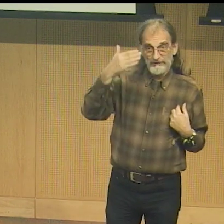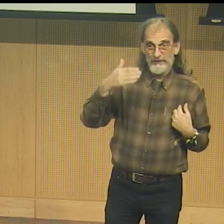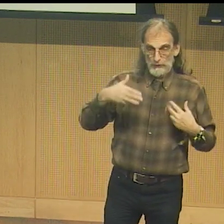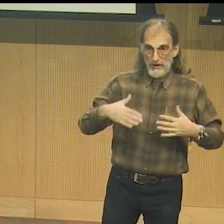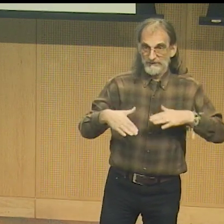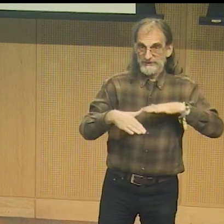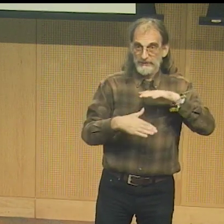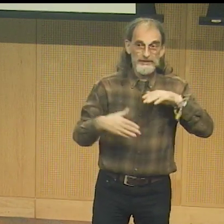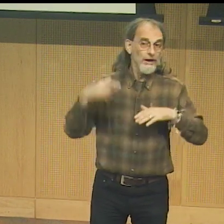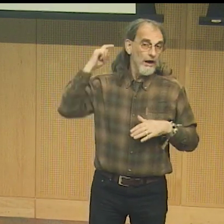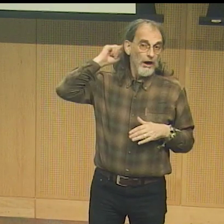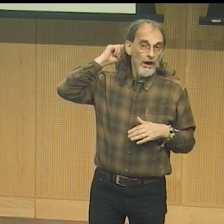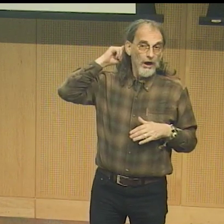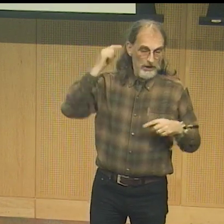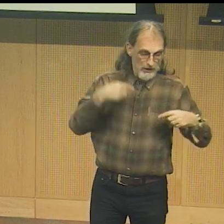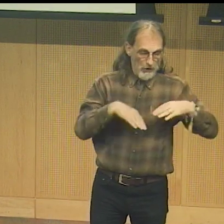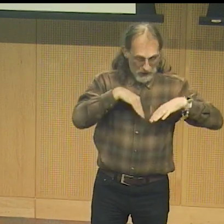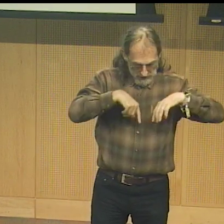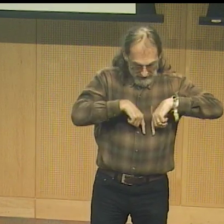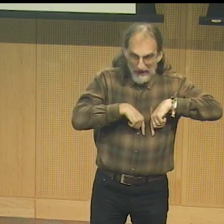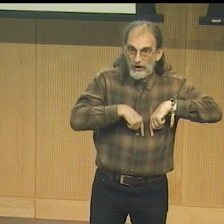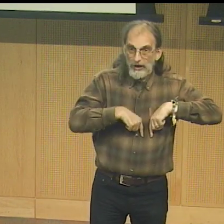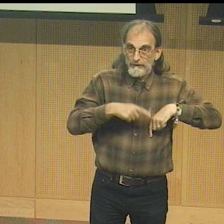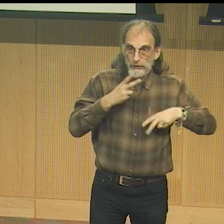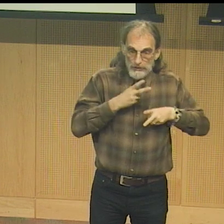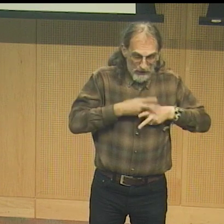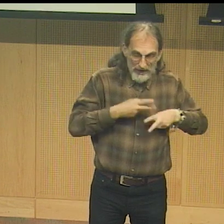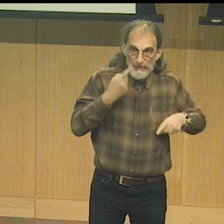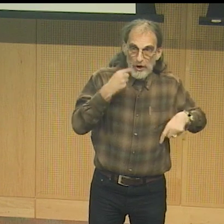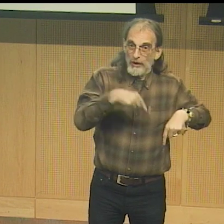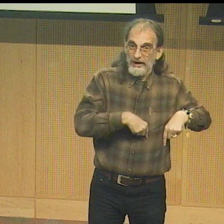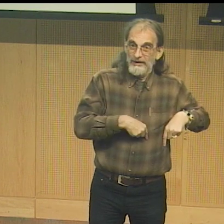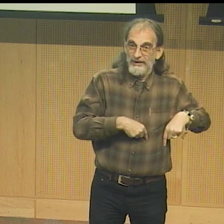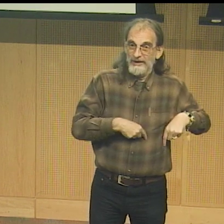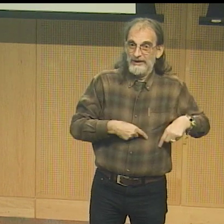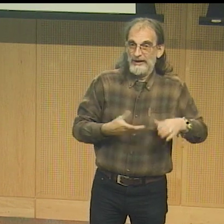that has influenced our life as well. You have some unconscious things in you that if you